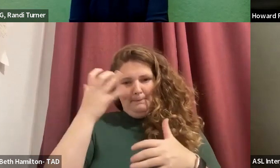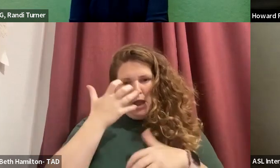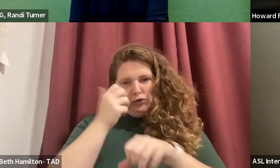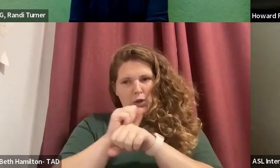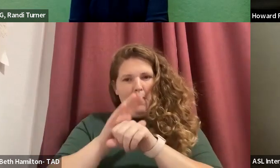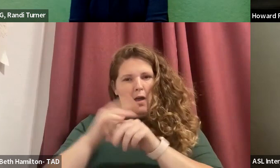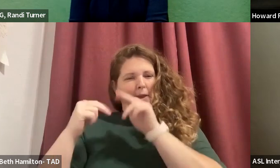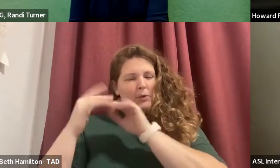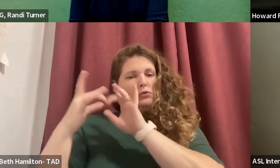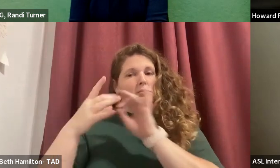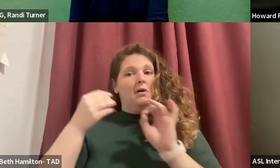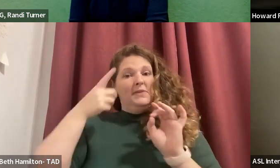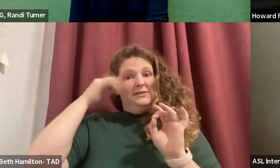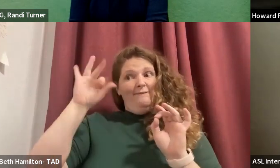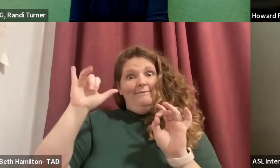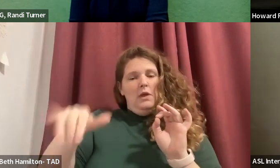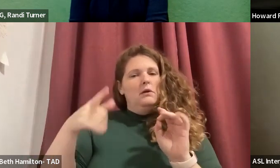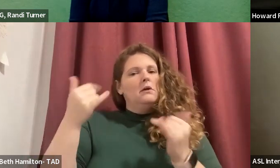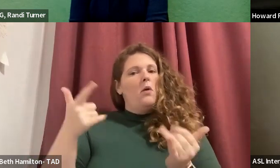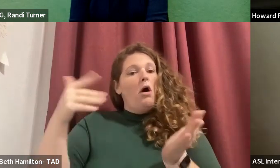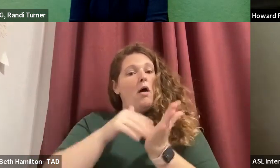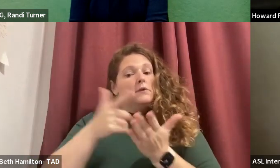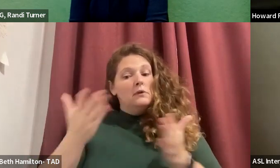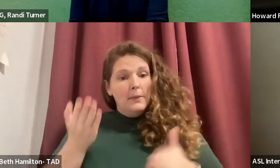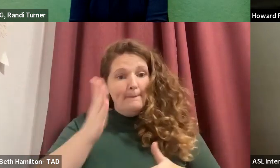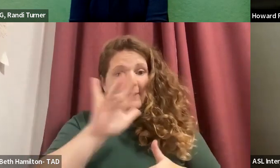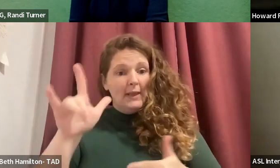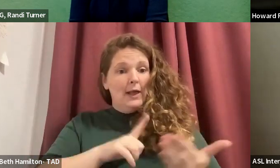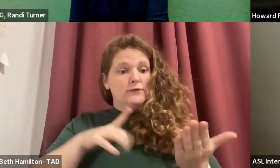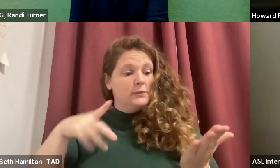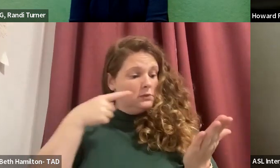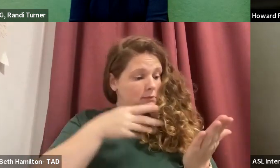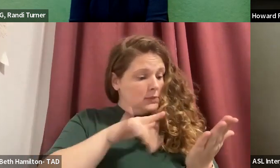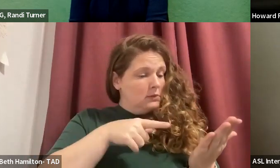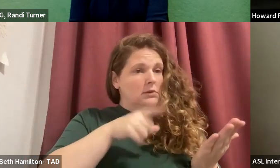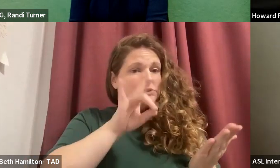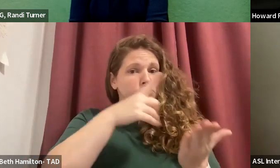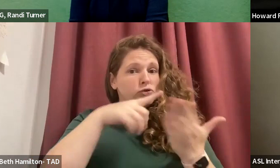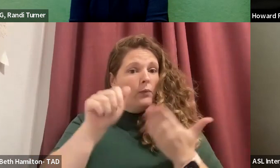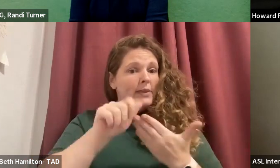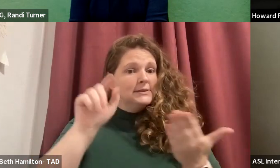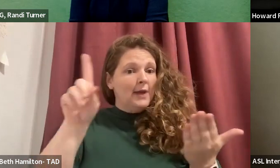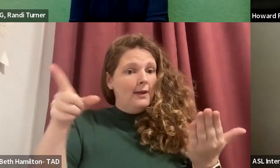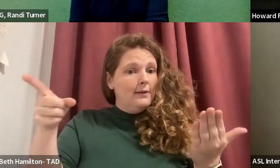would be nice. We have been working closely with the legislature and our lobbyists who